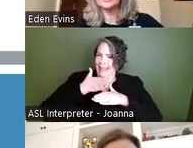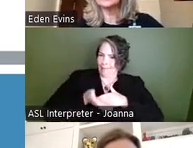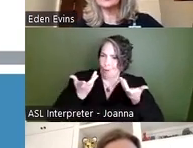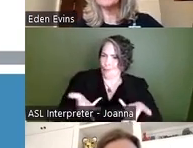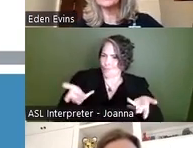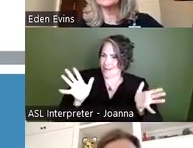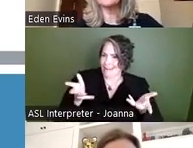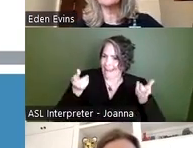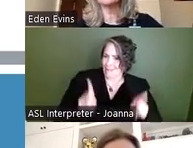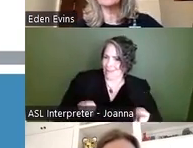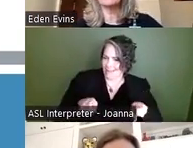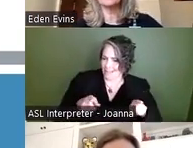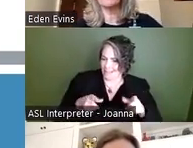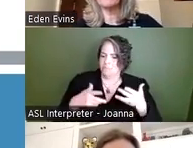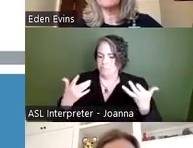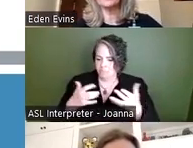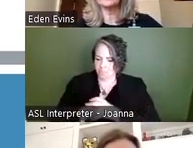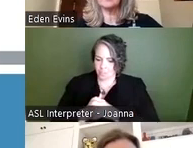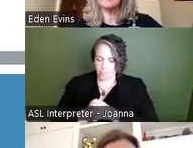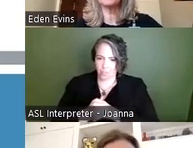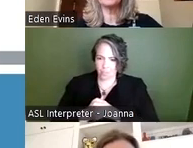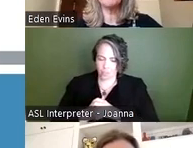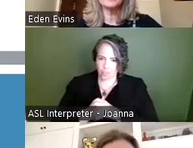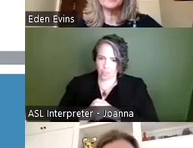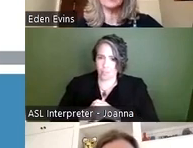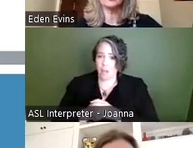that entailed. But it's been replicated, sort of, five or six times with a big odds